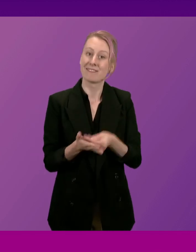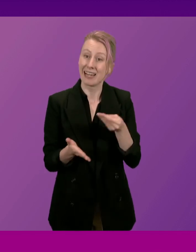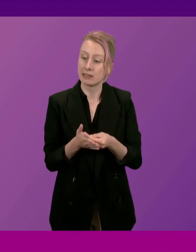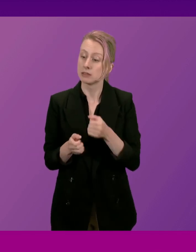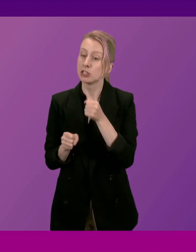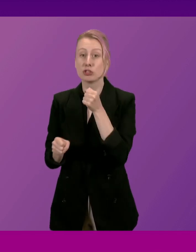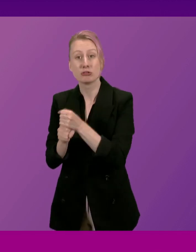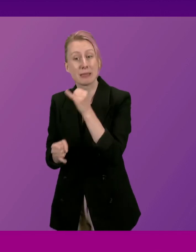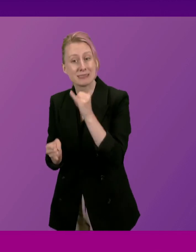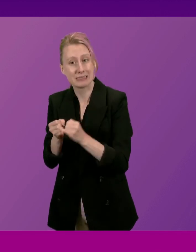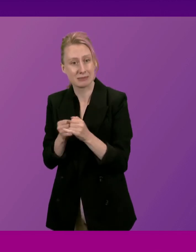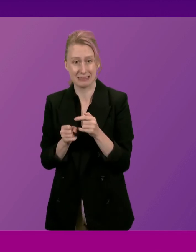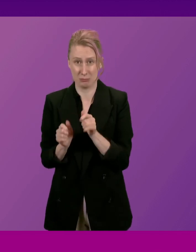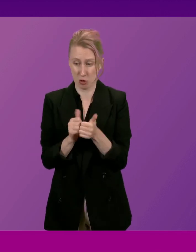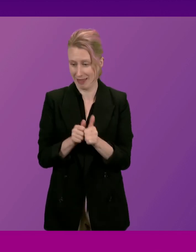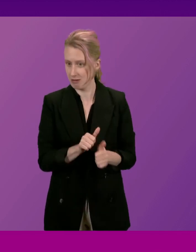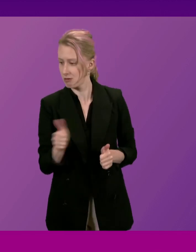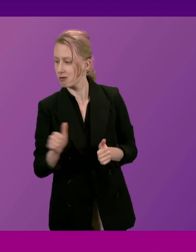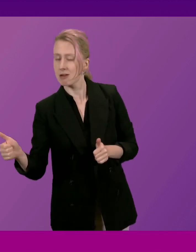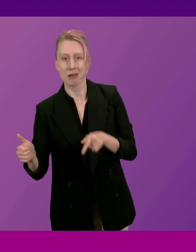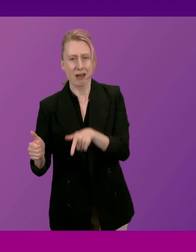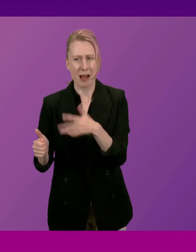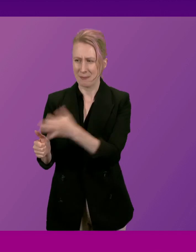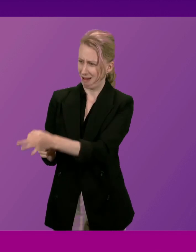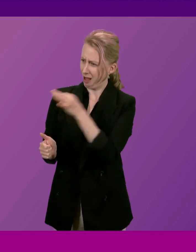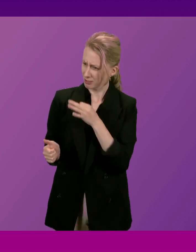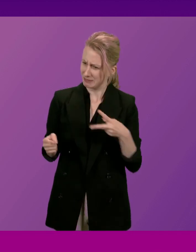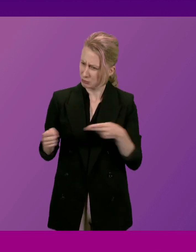colleague, who is sitting two seats along from him, just asked me to cut taxes by £1 billion,